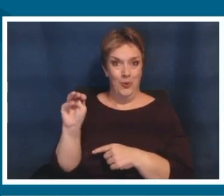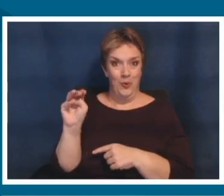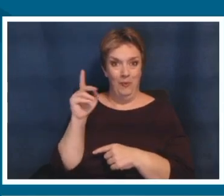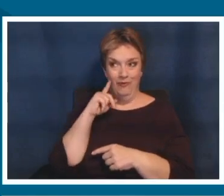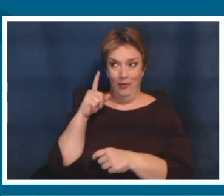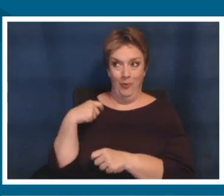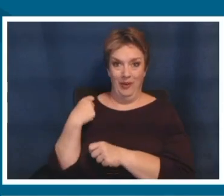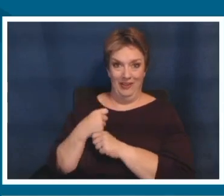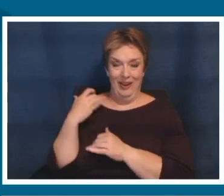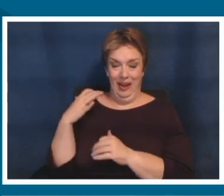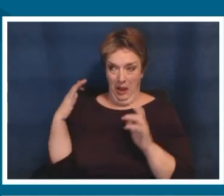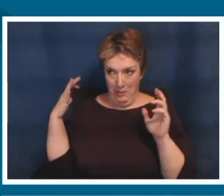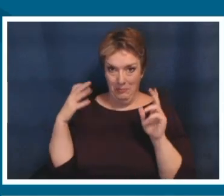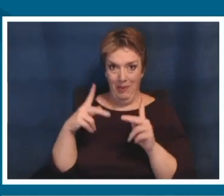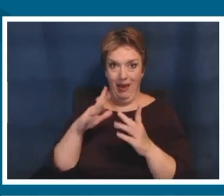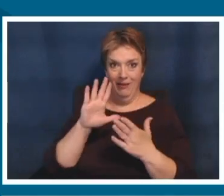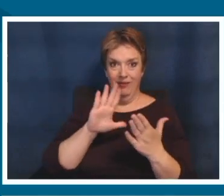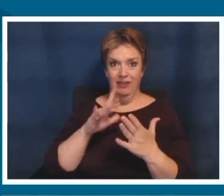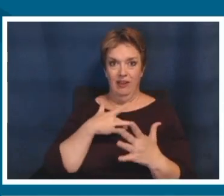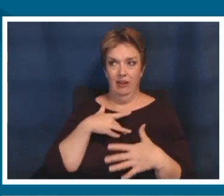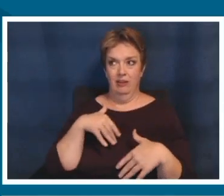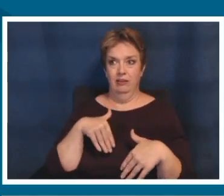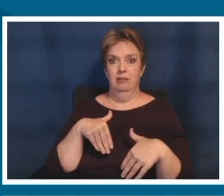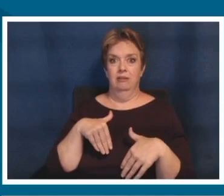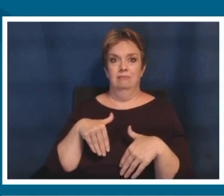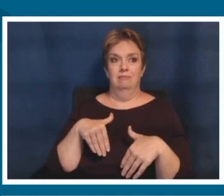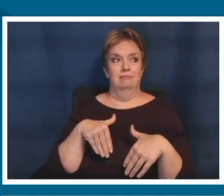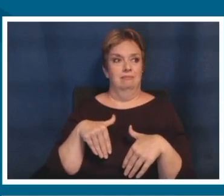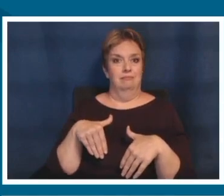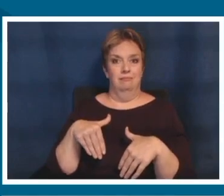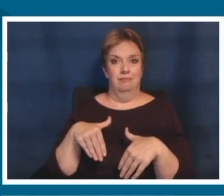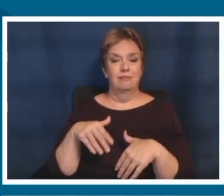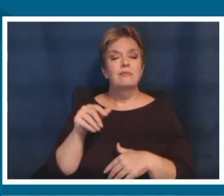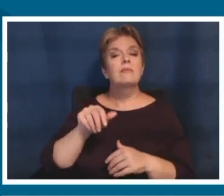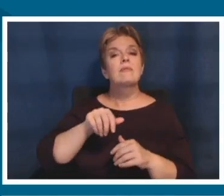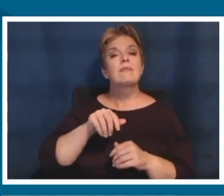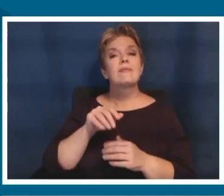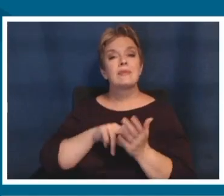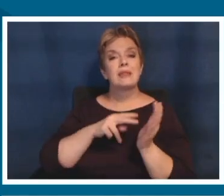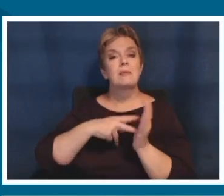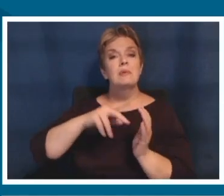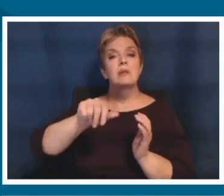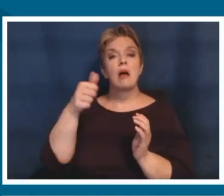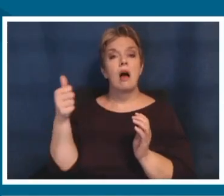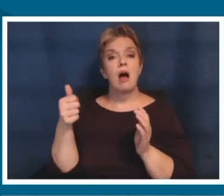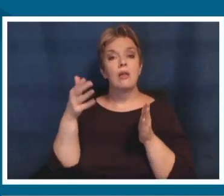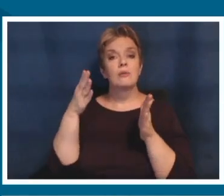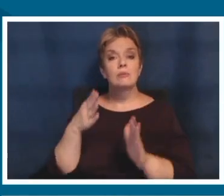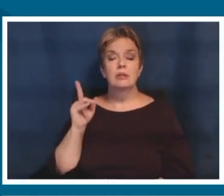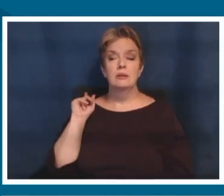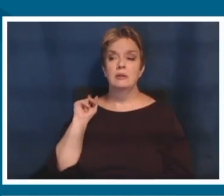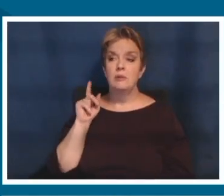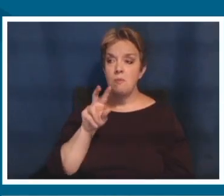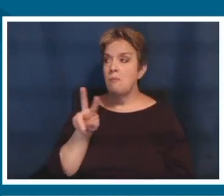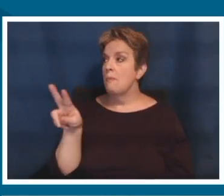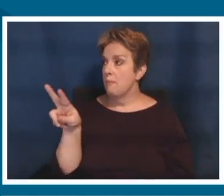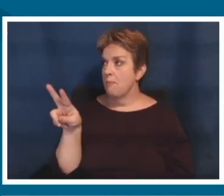and so if somebody else going by that spot could read that and